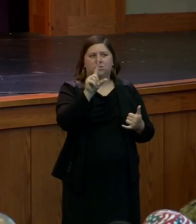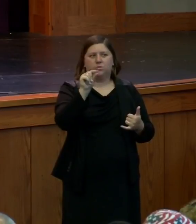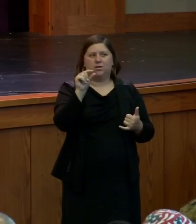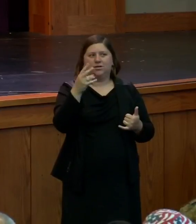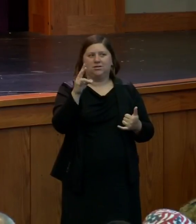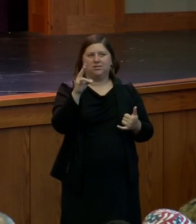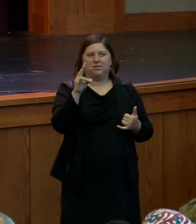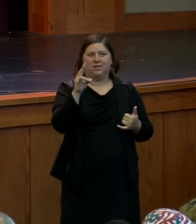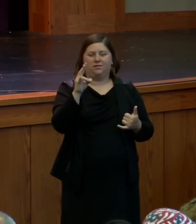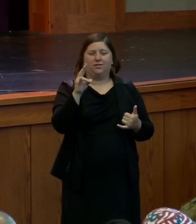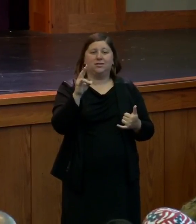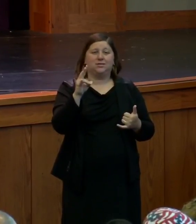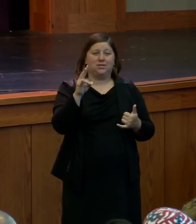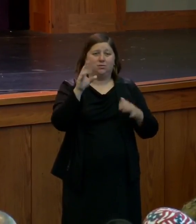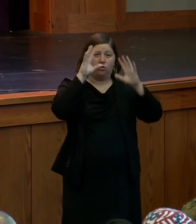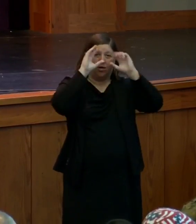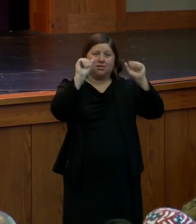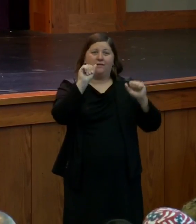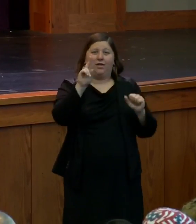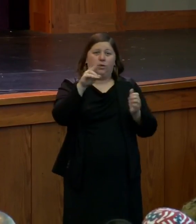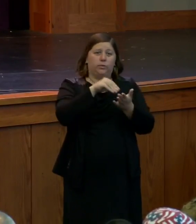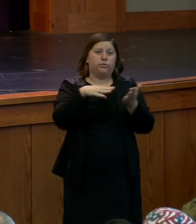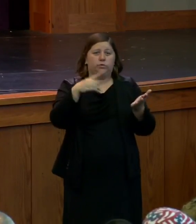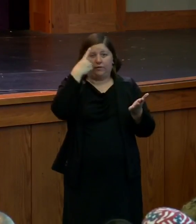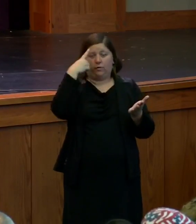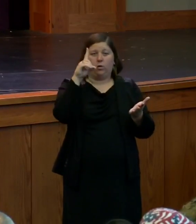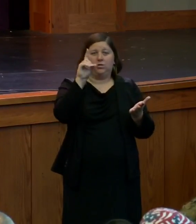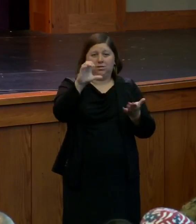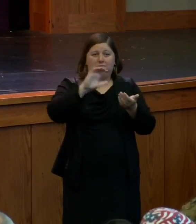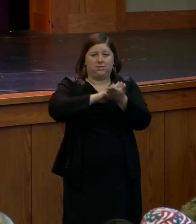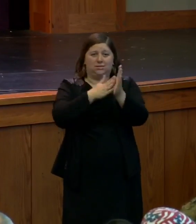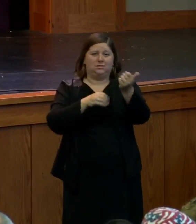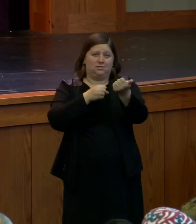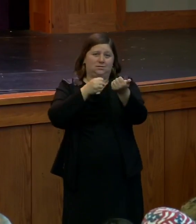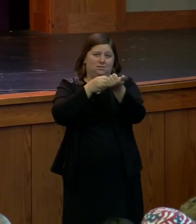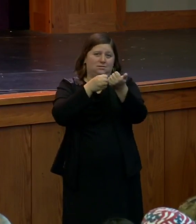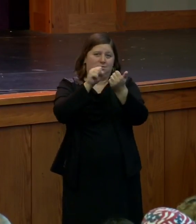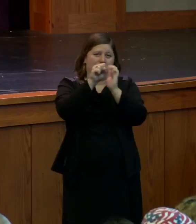AU STUDENTS FOR D.C. STATEHOOD.